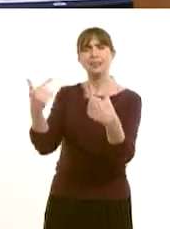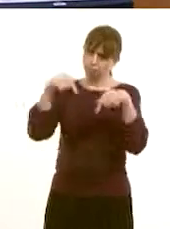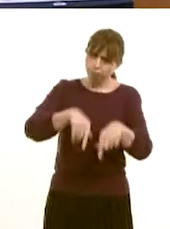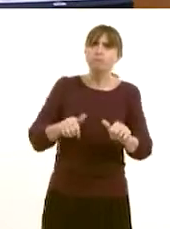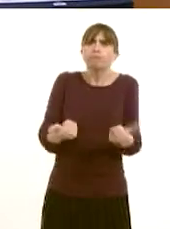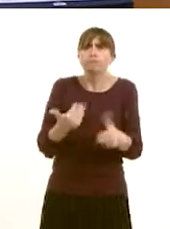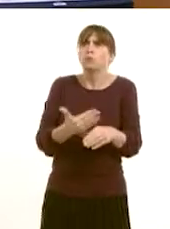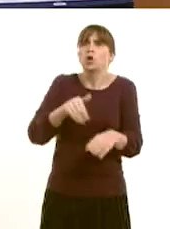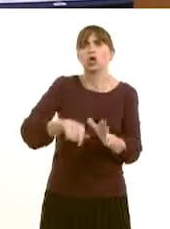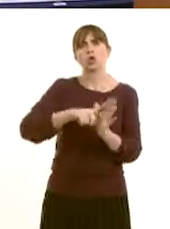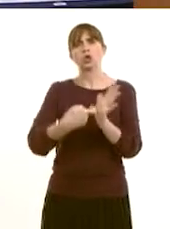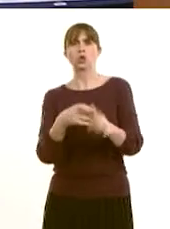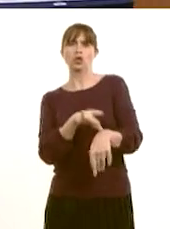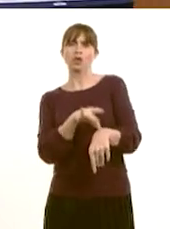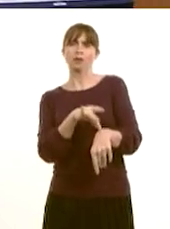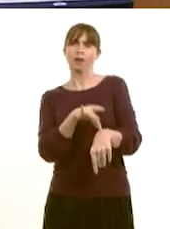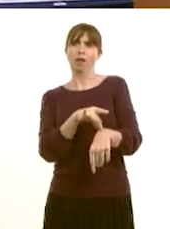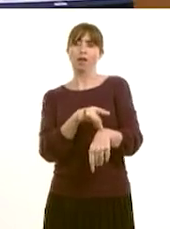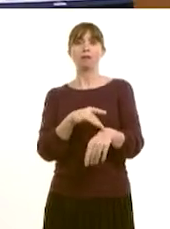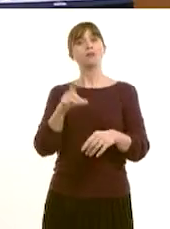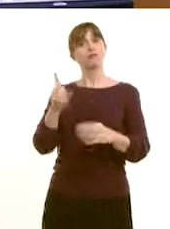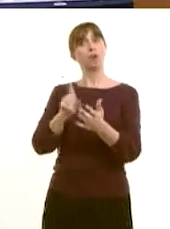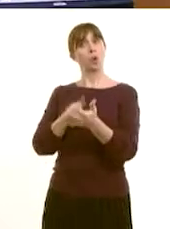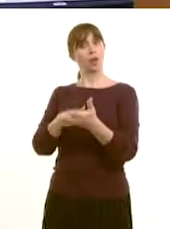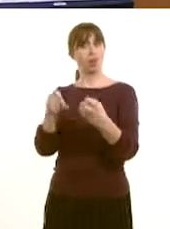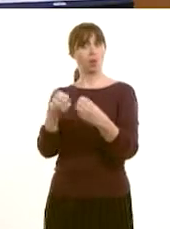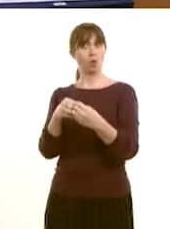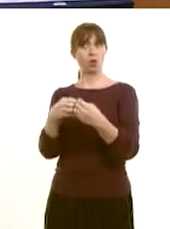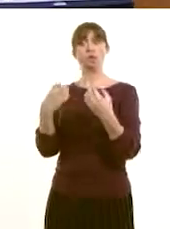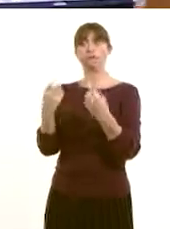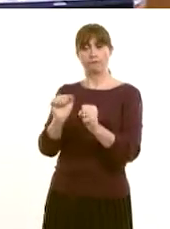Where there are retirements, local health boards have plans in place.